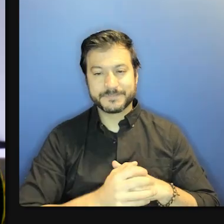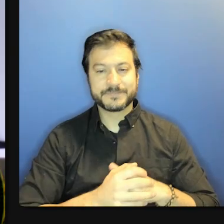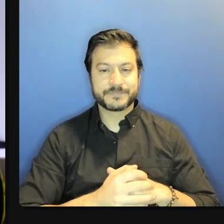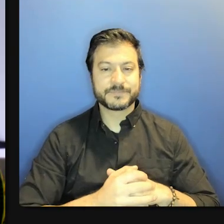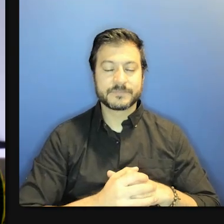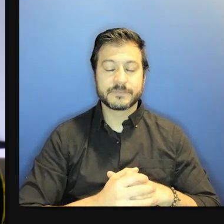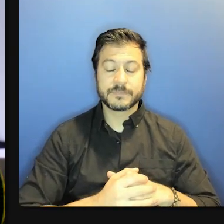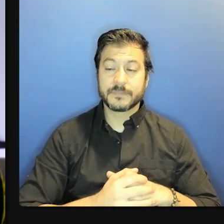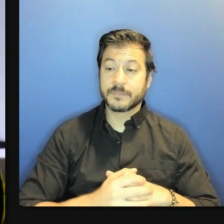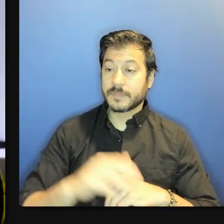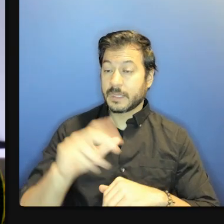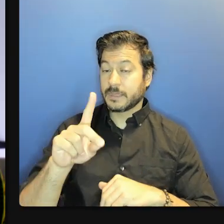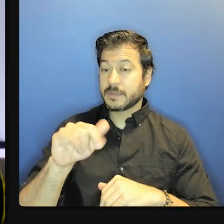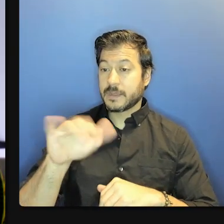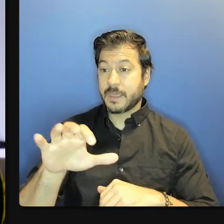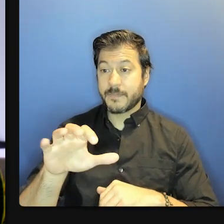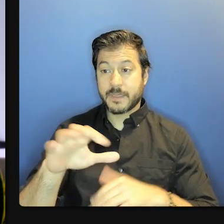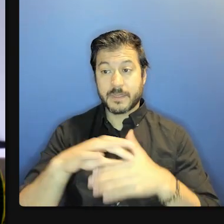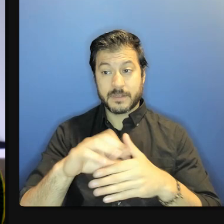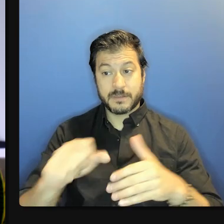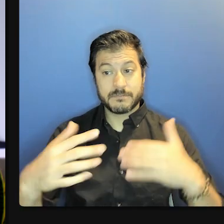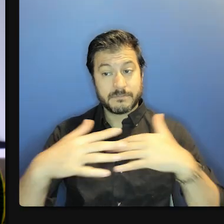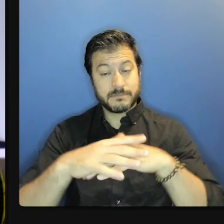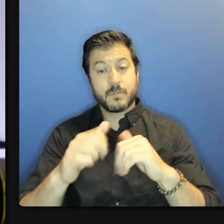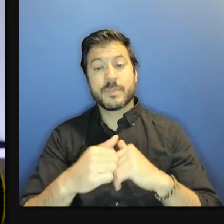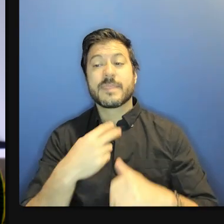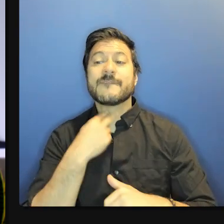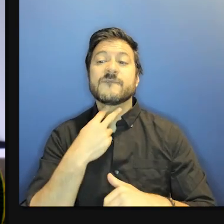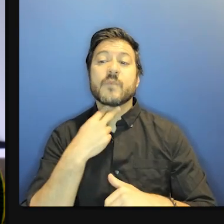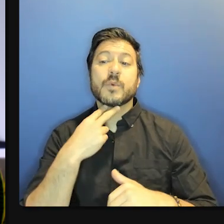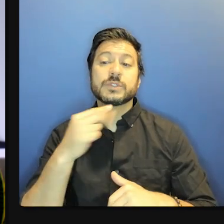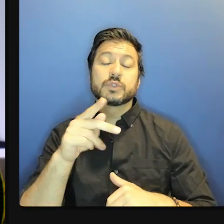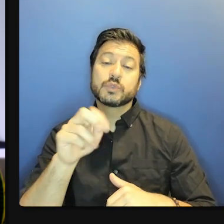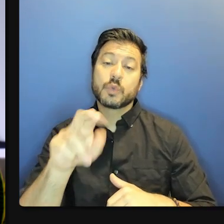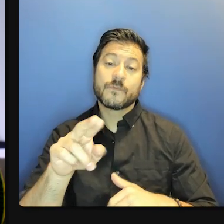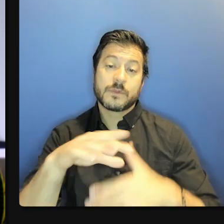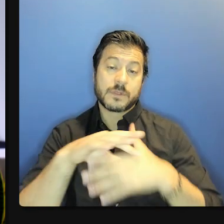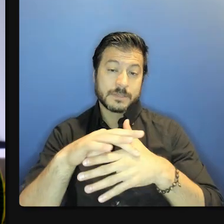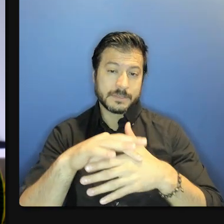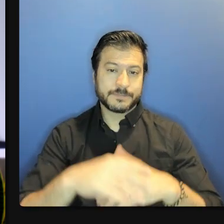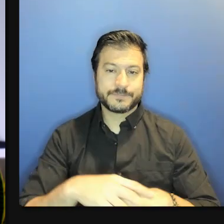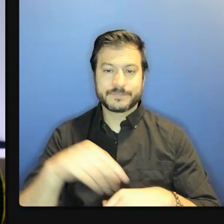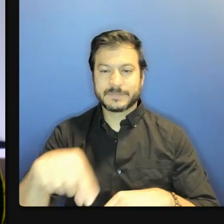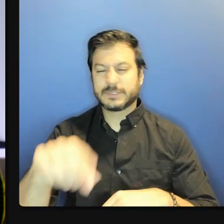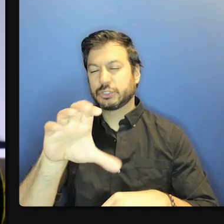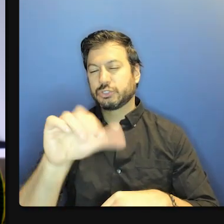Dynamic content can also be blended with voiceover content. Here is an example of the Xbox game Crackdown